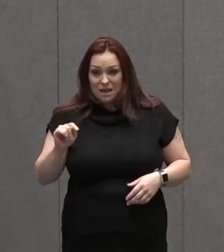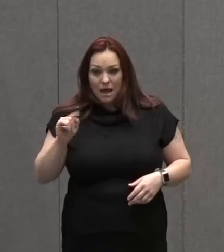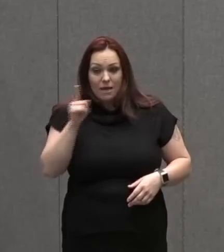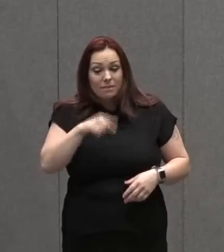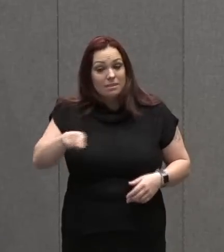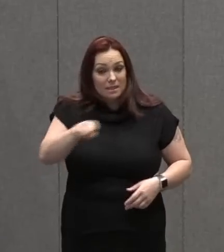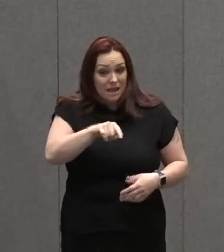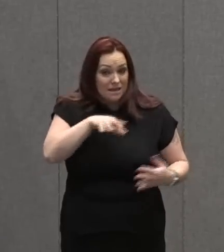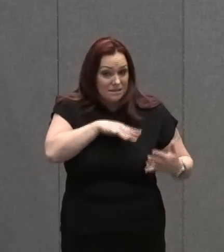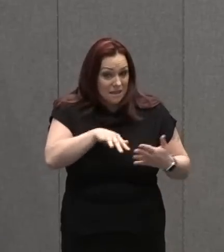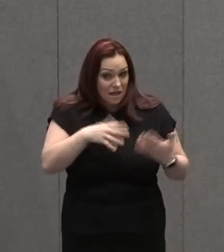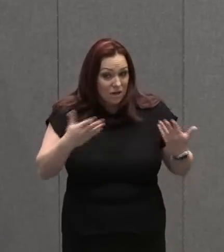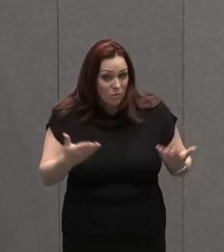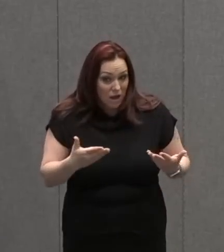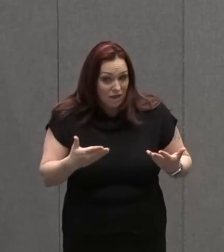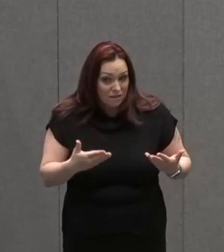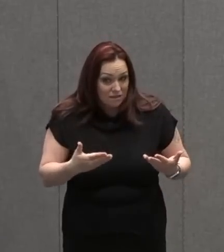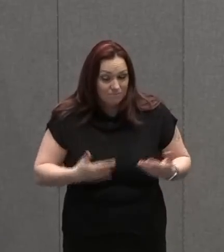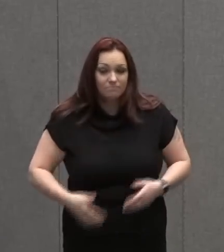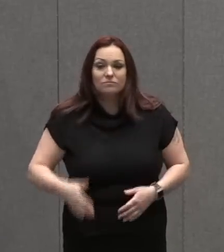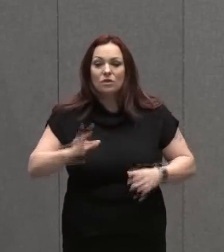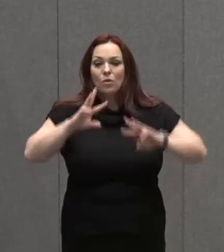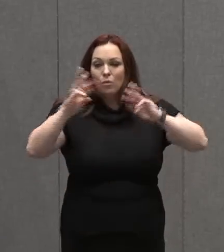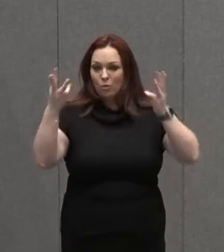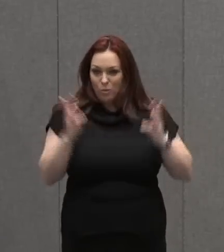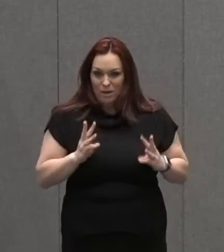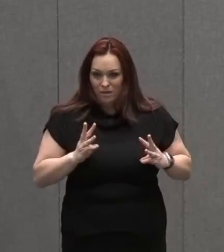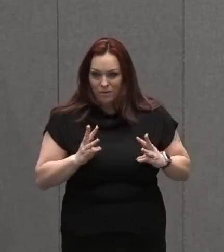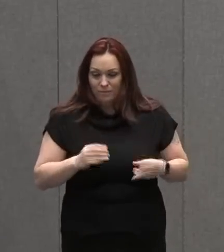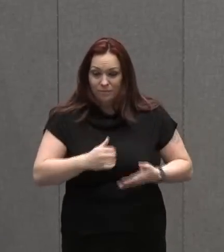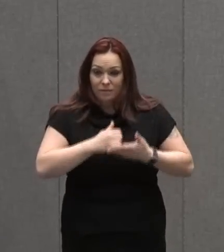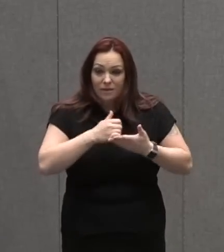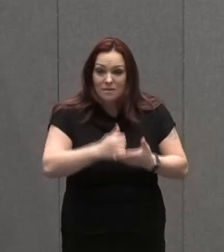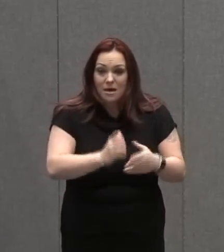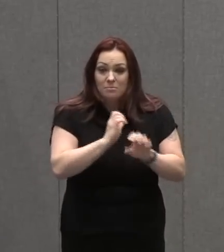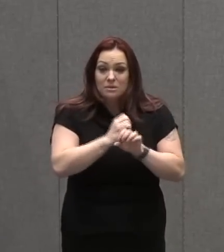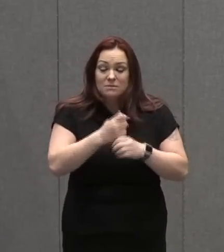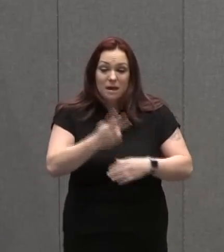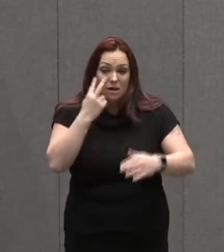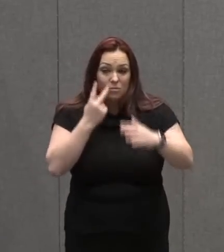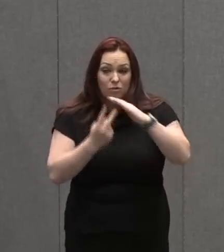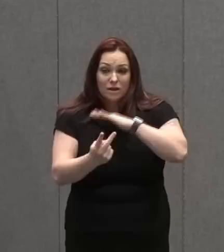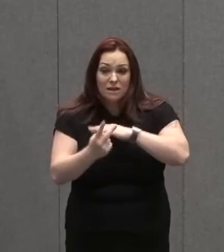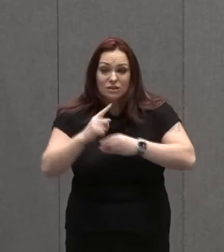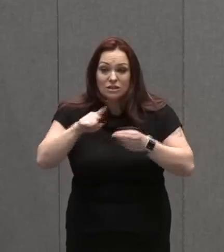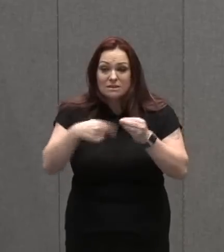and they can help us make predictions about future weather.